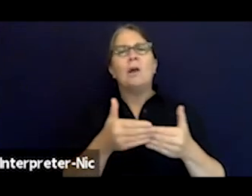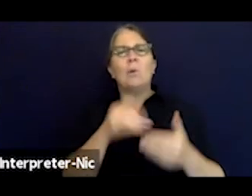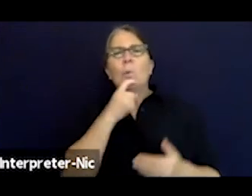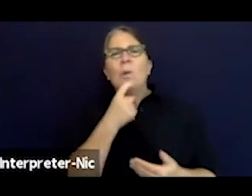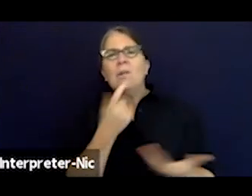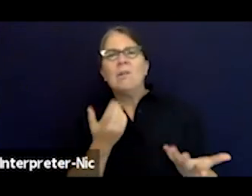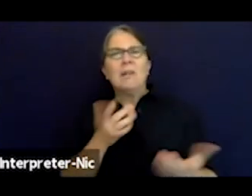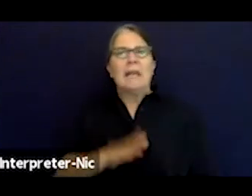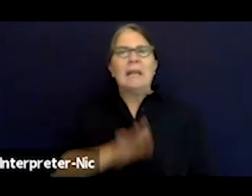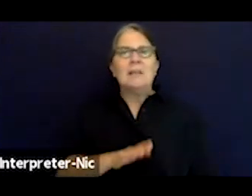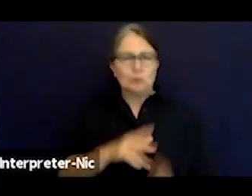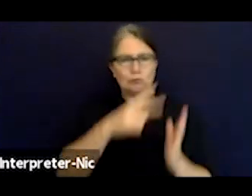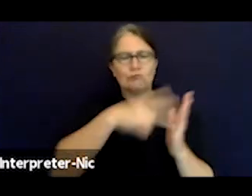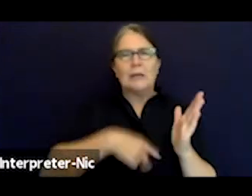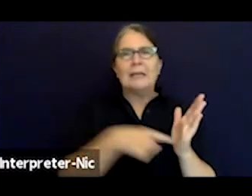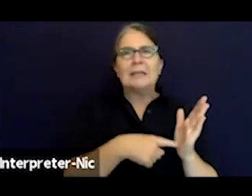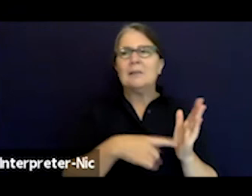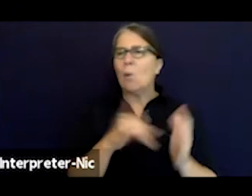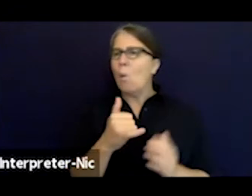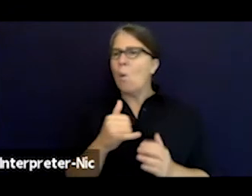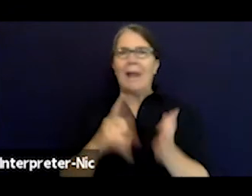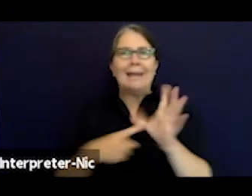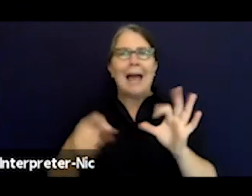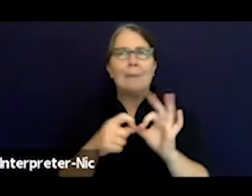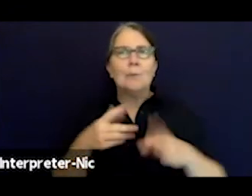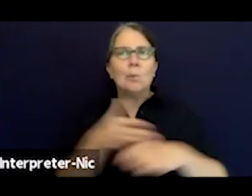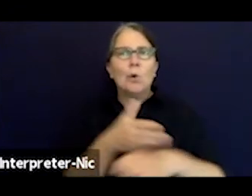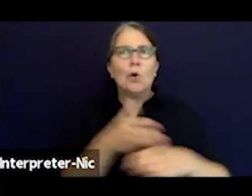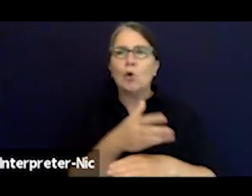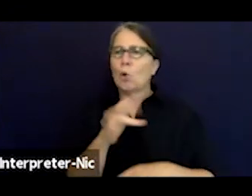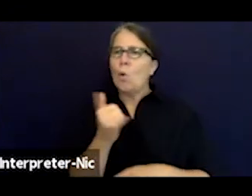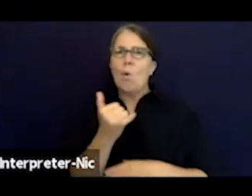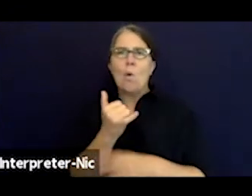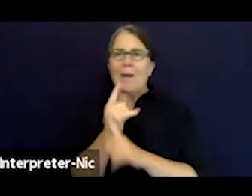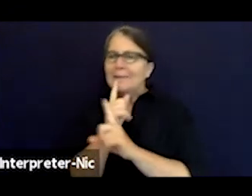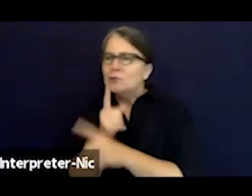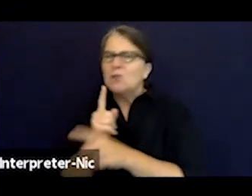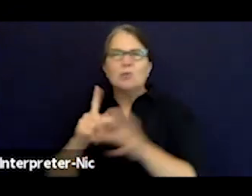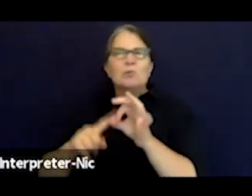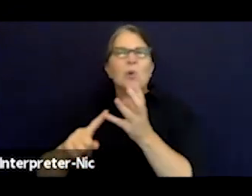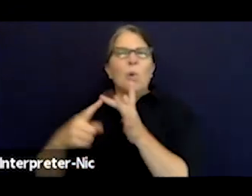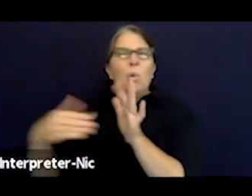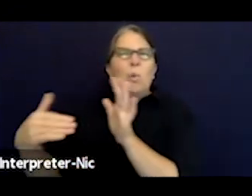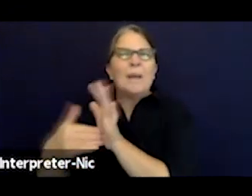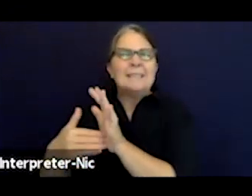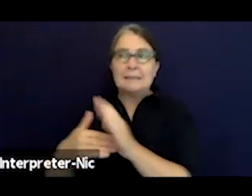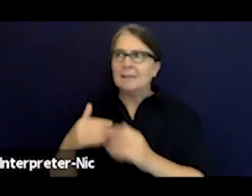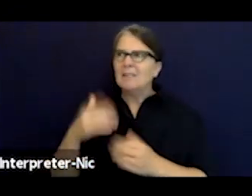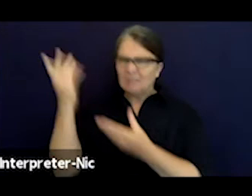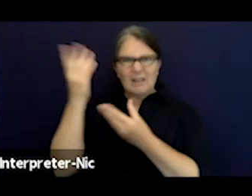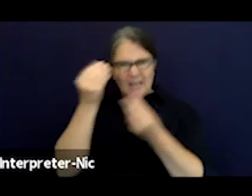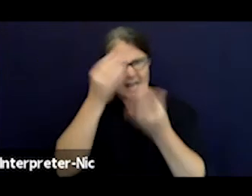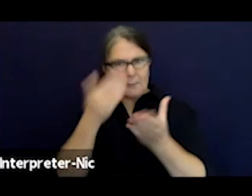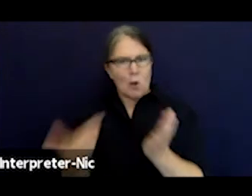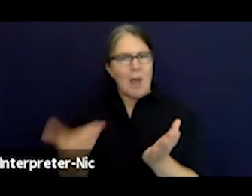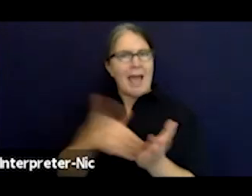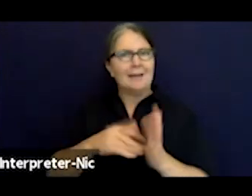quiz or do a lab work piece, how long will that take? The unscientific way to do that is to